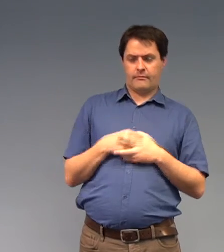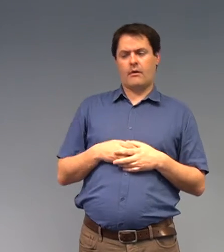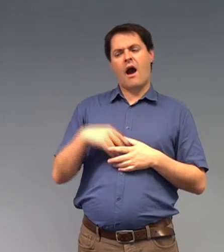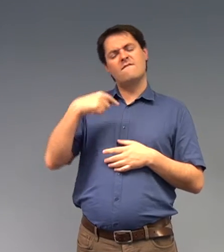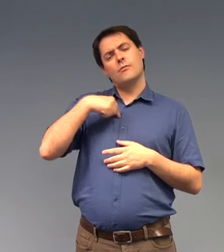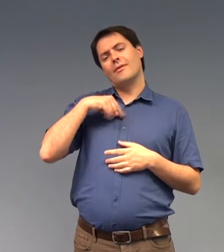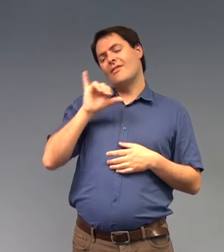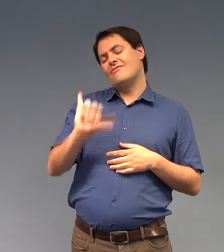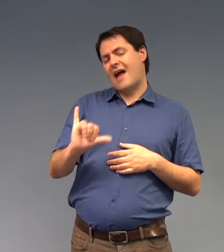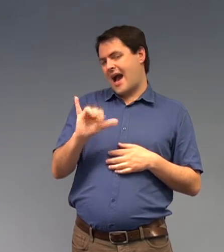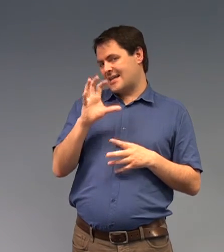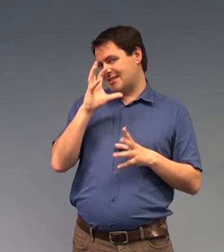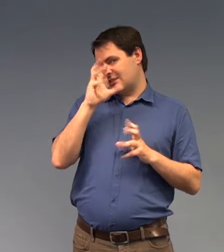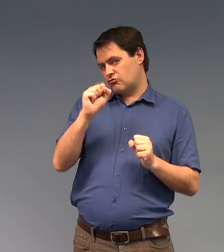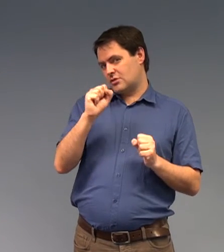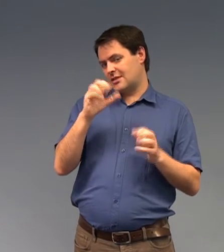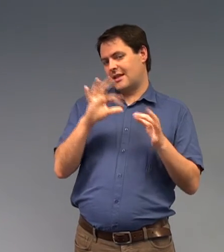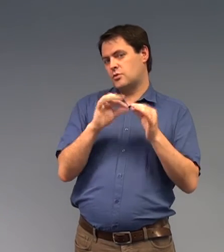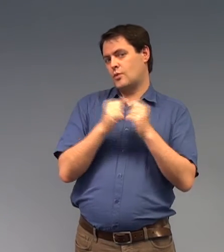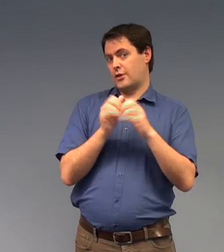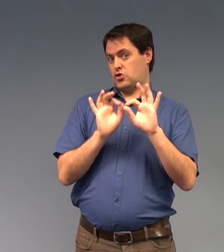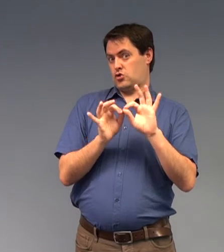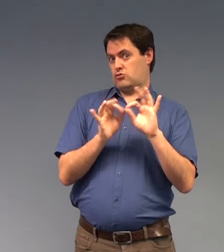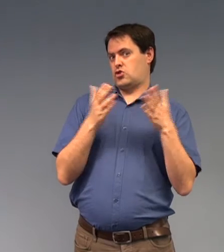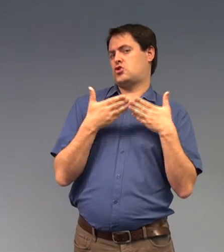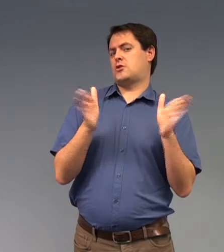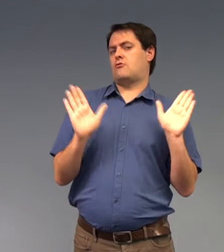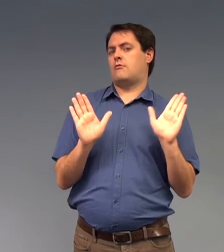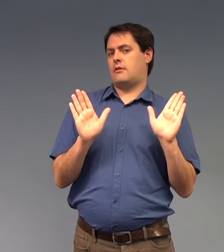And this appears to be the visual information for the video footage